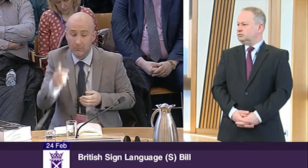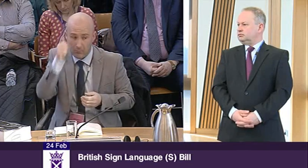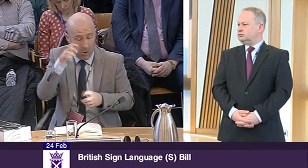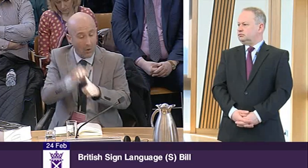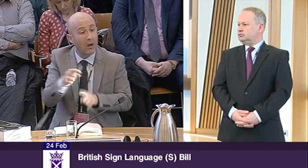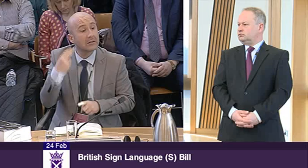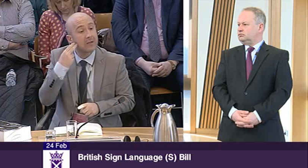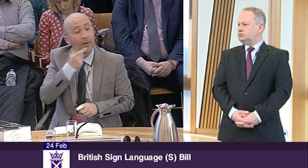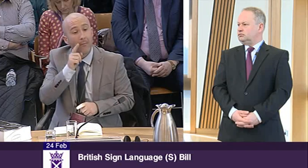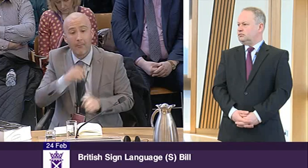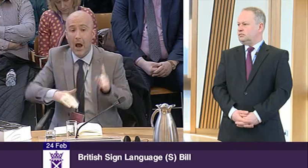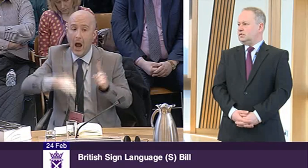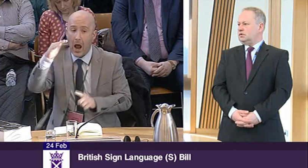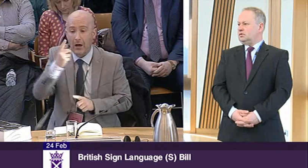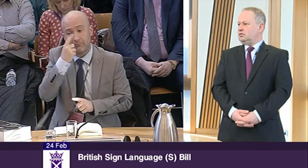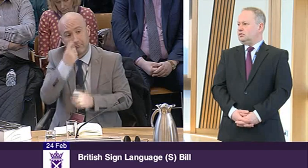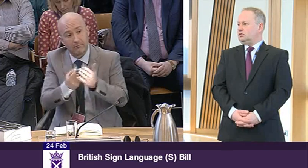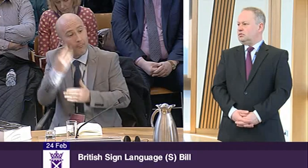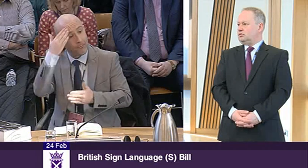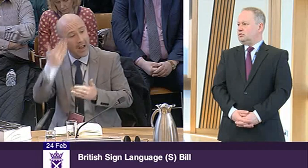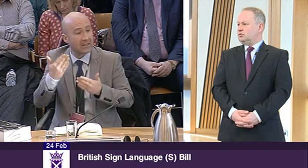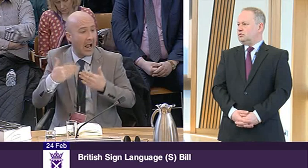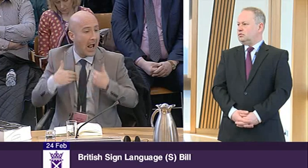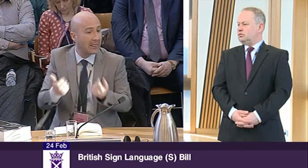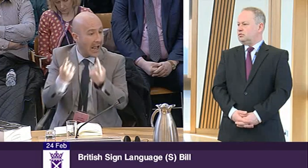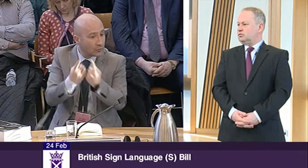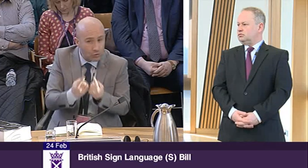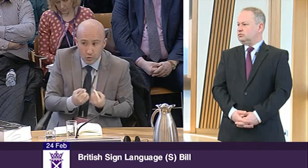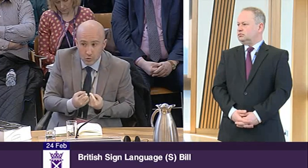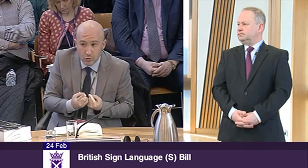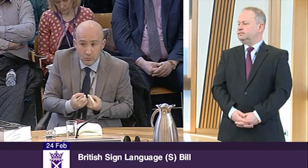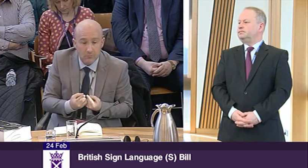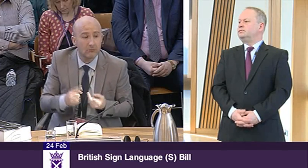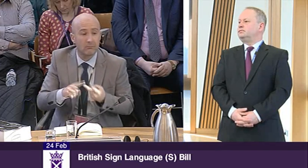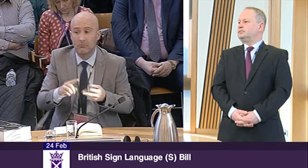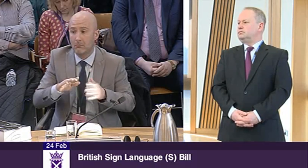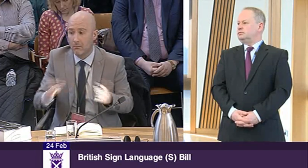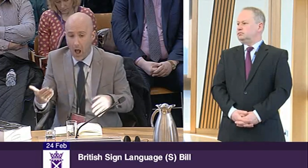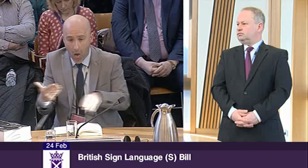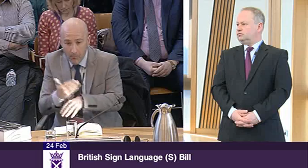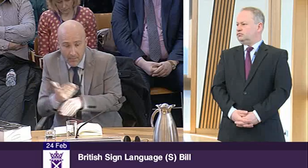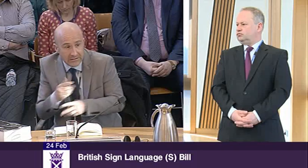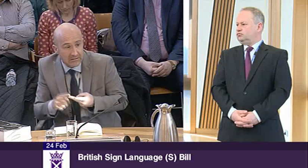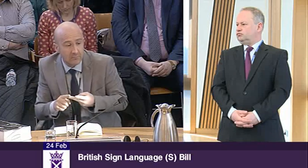therefore save money in the long term on services for deaf people. If deaf people are able to